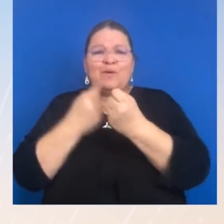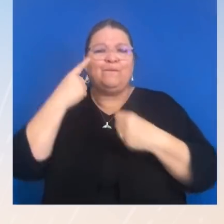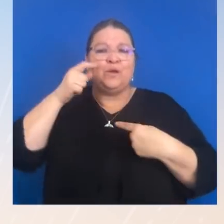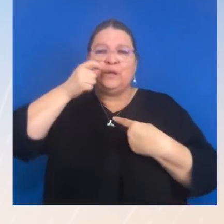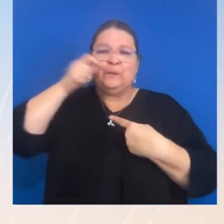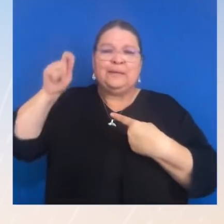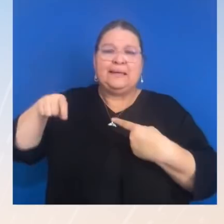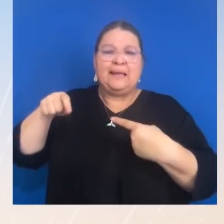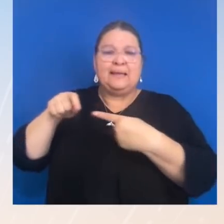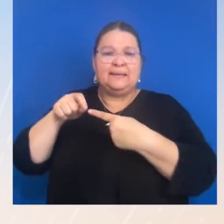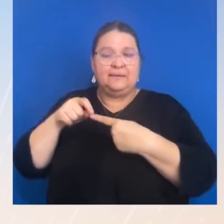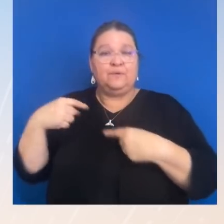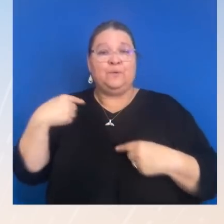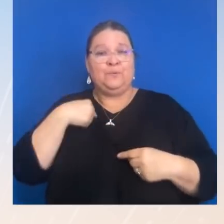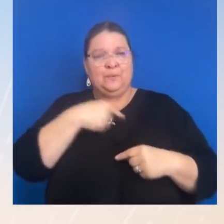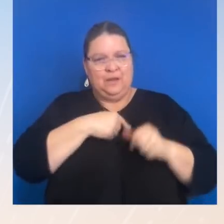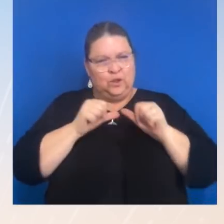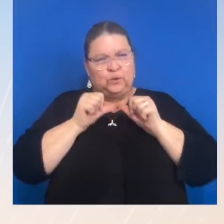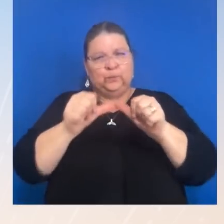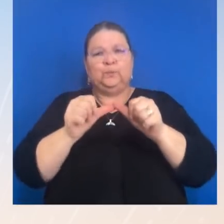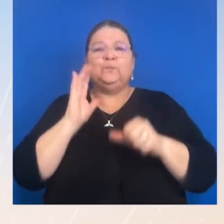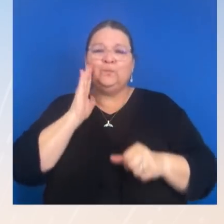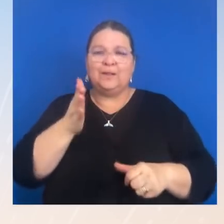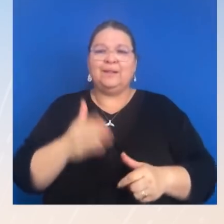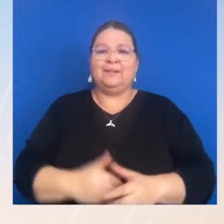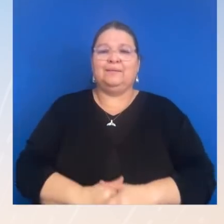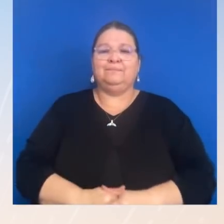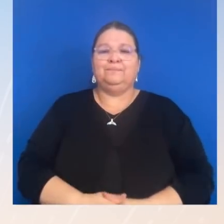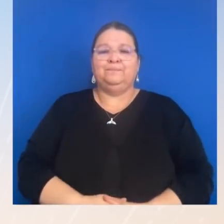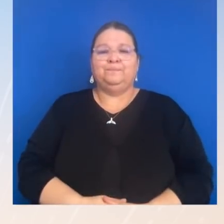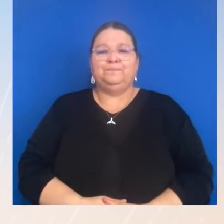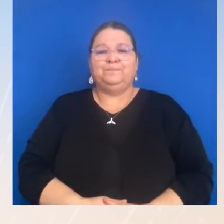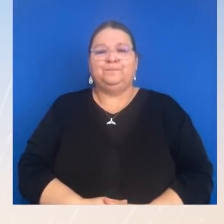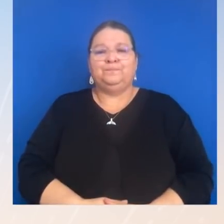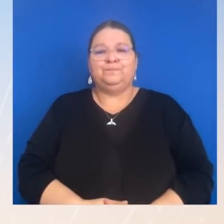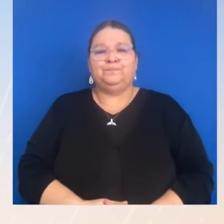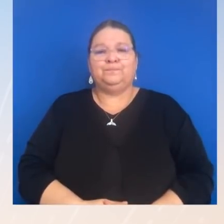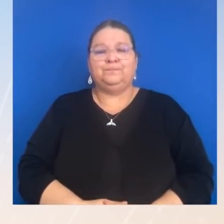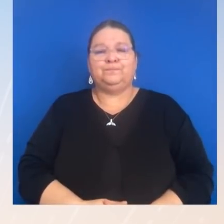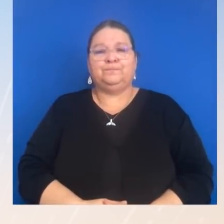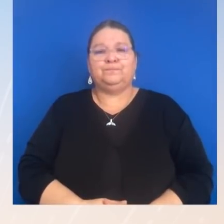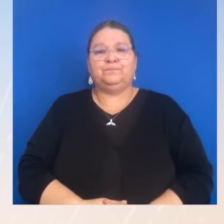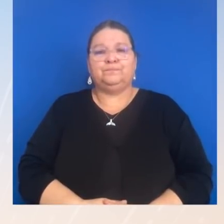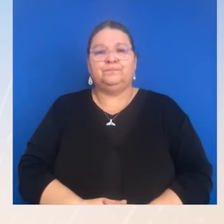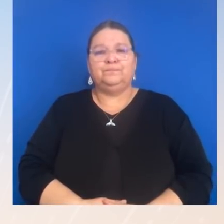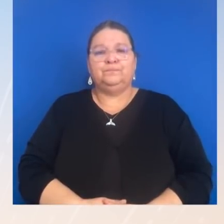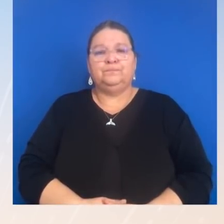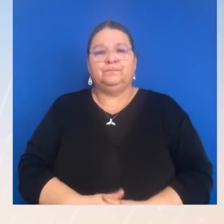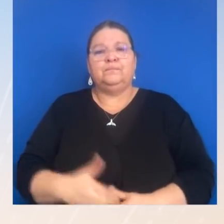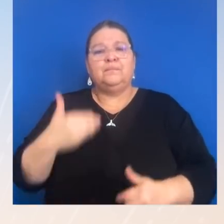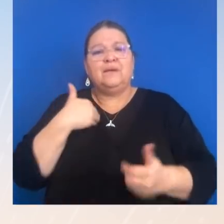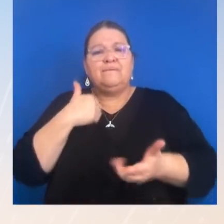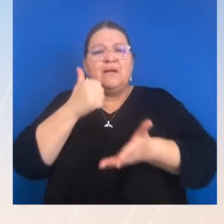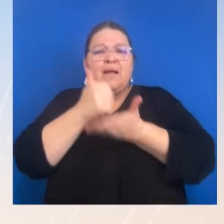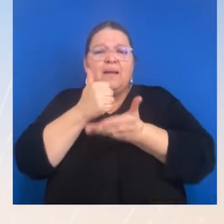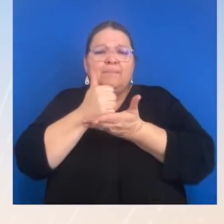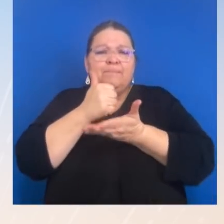The Press: And then, there was a helpful but on-background and off-camera conversation yesterday about -- Ms. Psaki: Oh. The Press: -- the Colombian President's